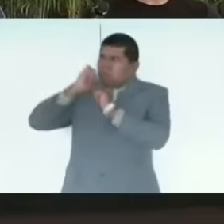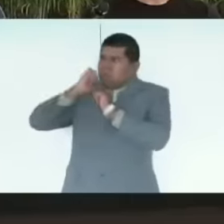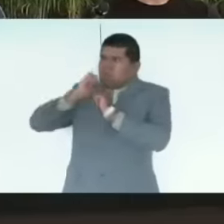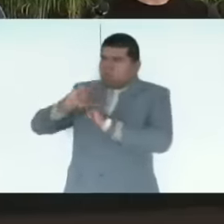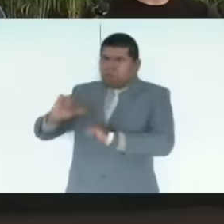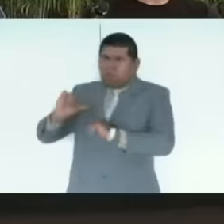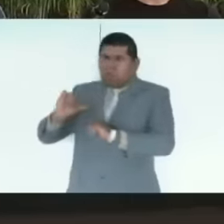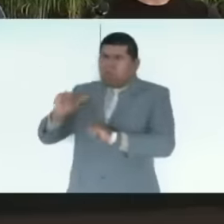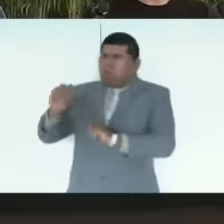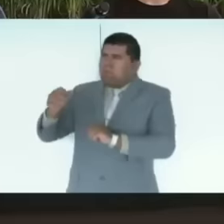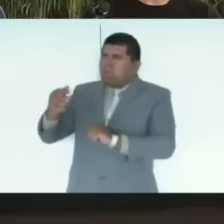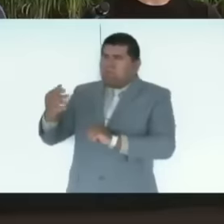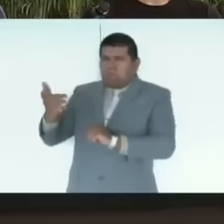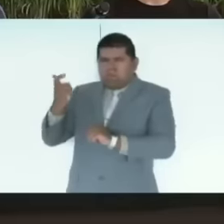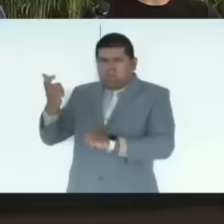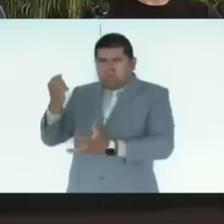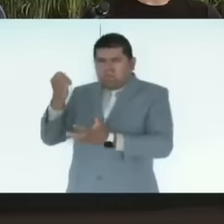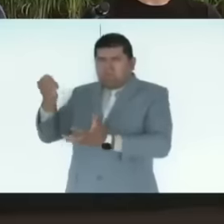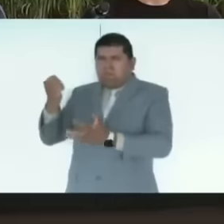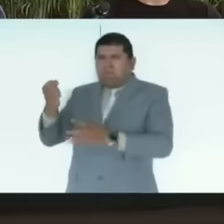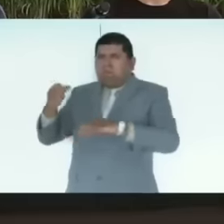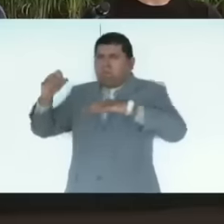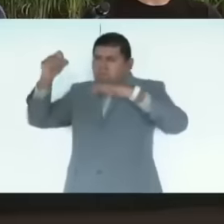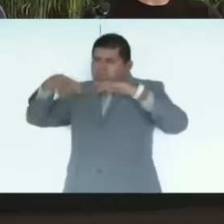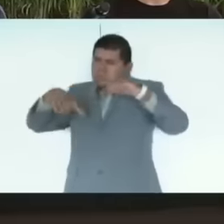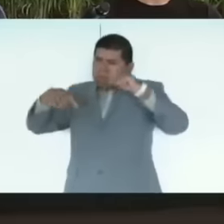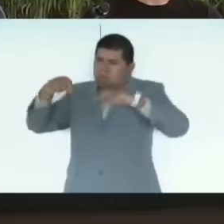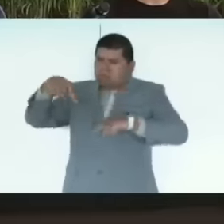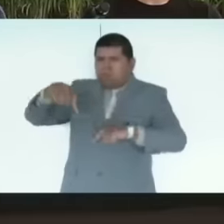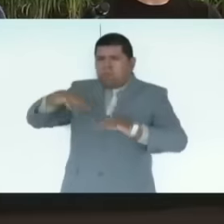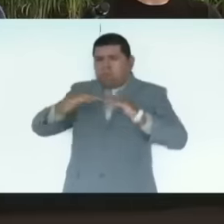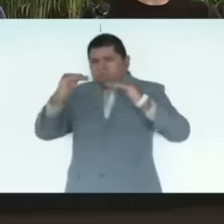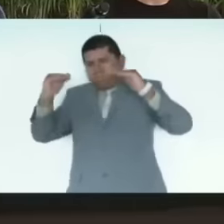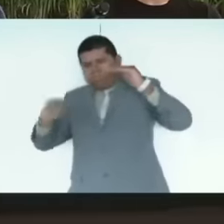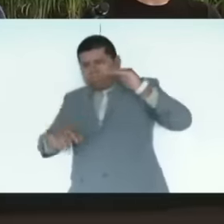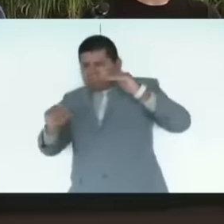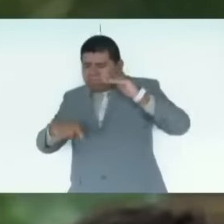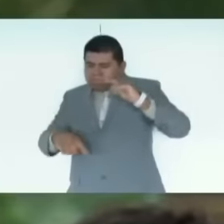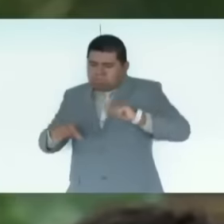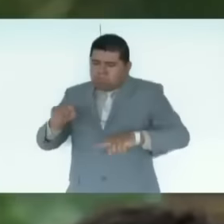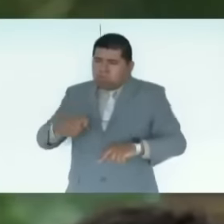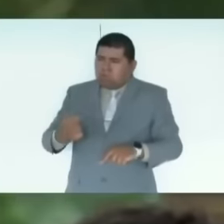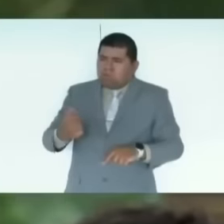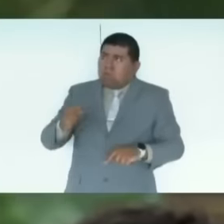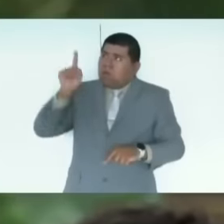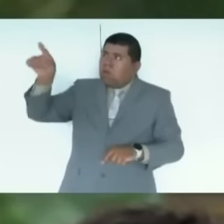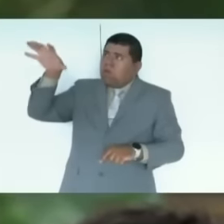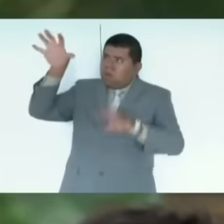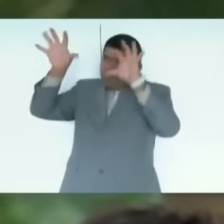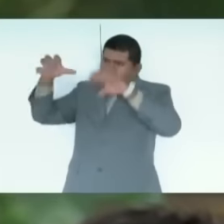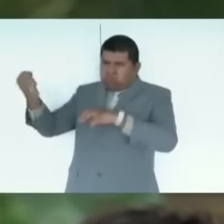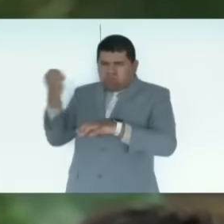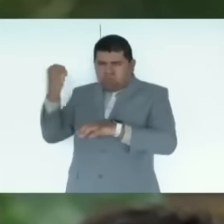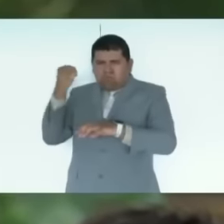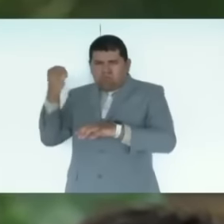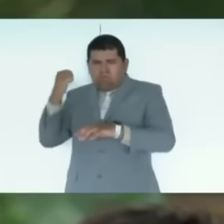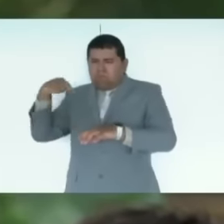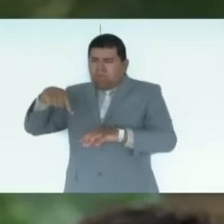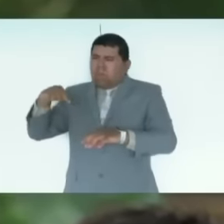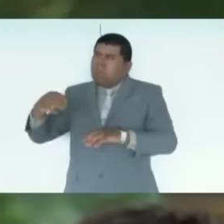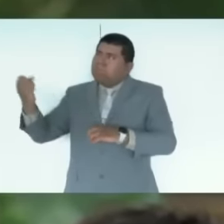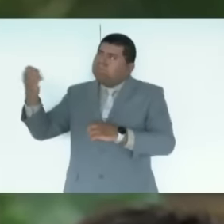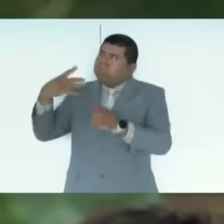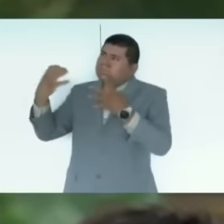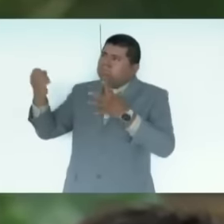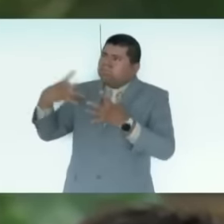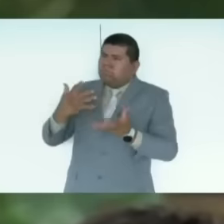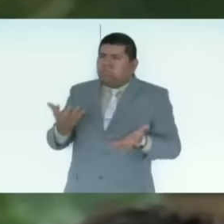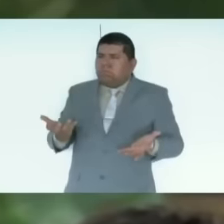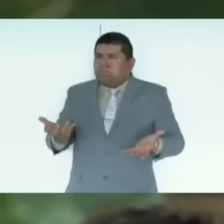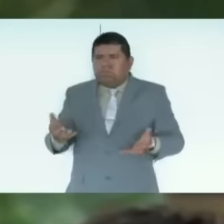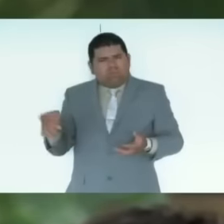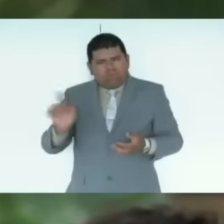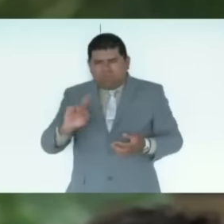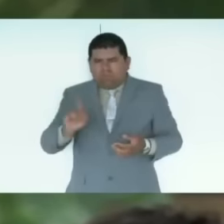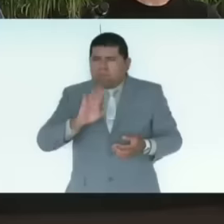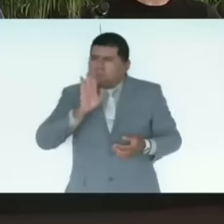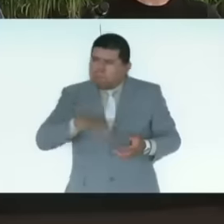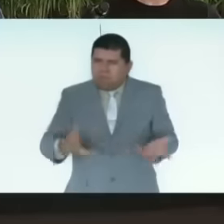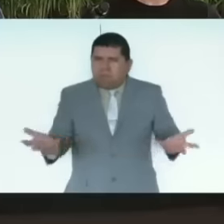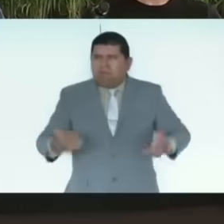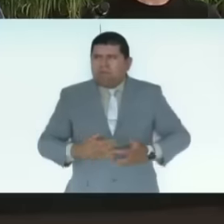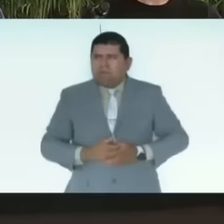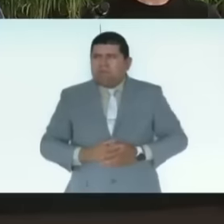those at the top it will drip down if it rains hard at the top it will splash down on those at the bottom not on the [ __ ] with